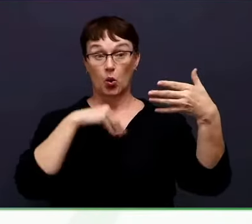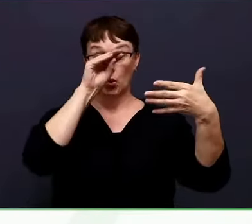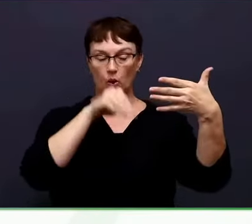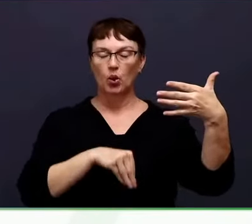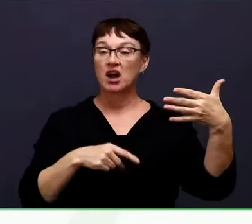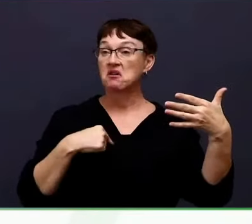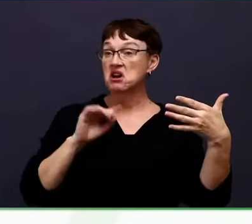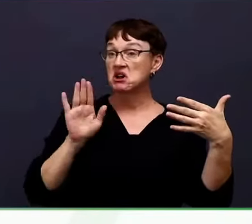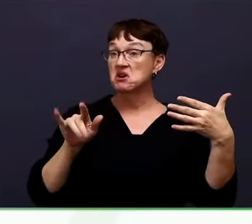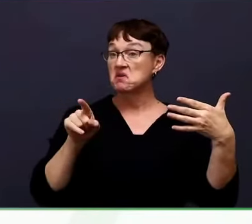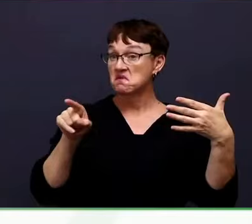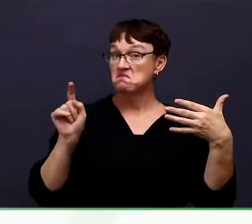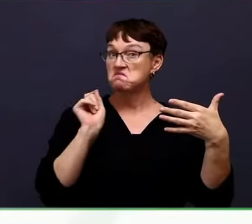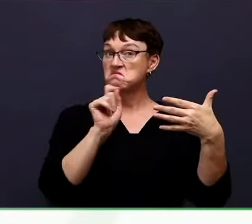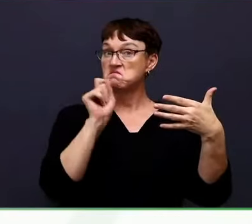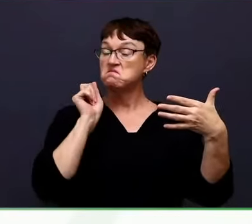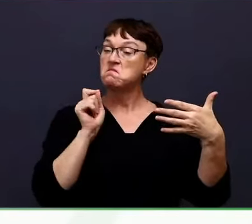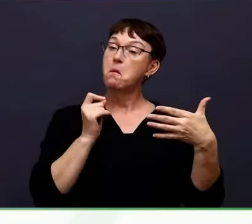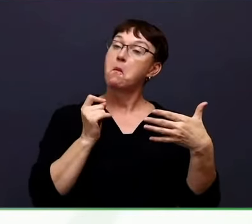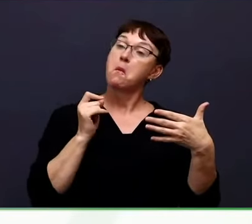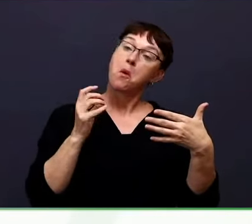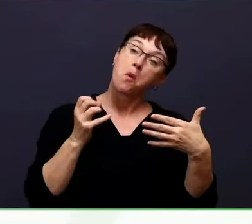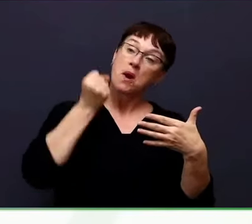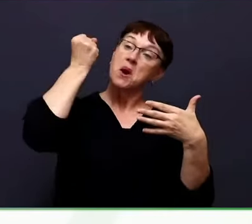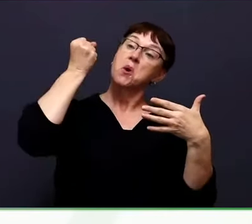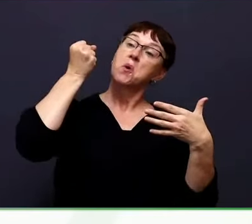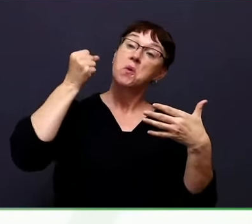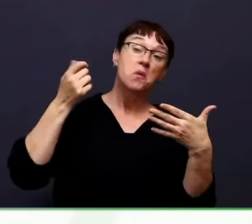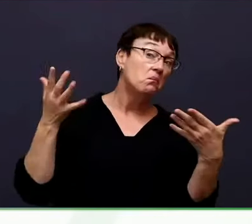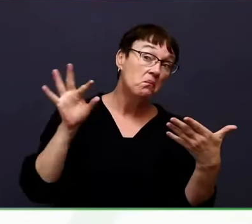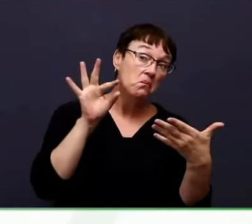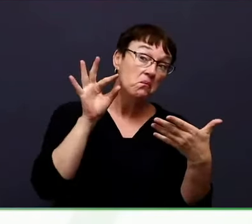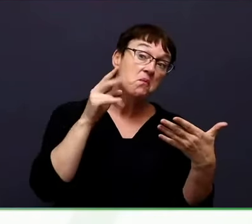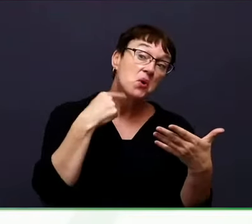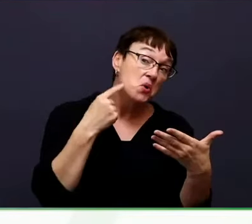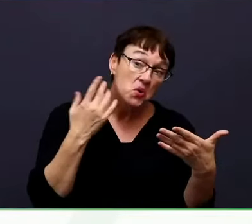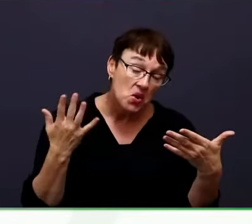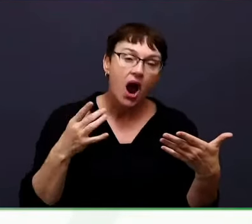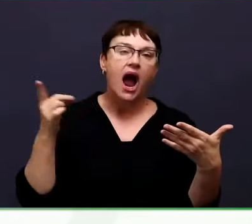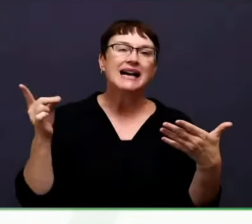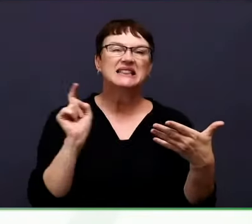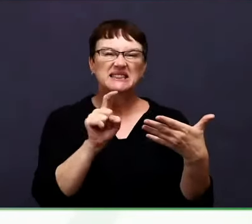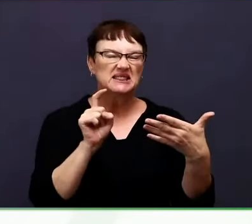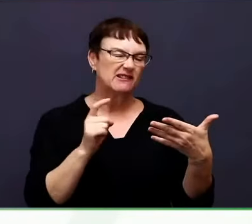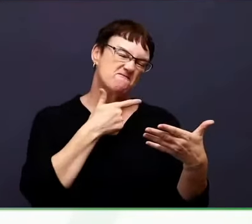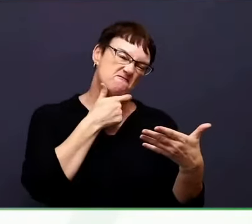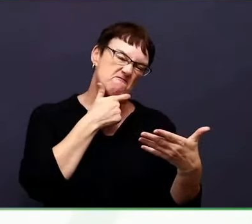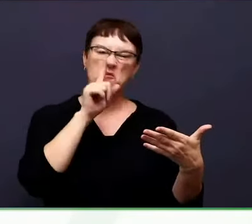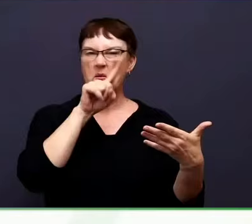A further development. Who is in charge? This is a further development produced by Victoria state